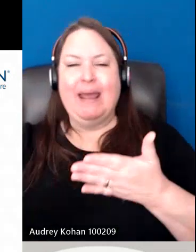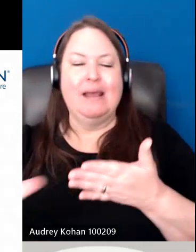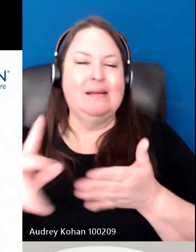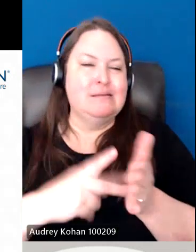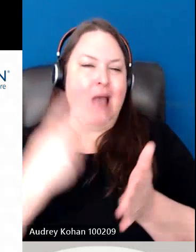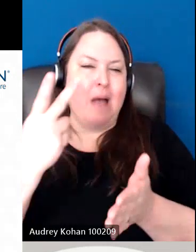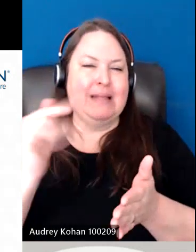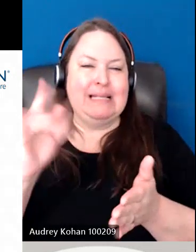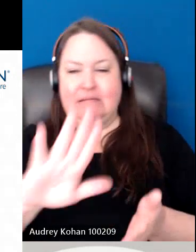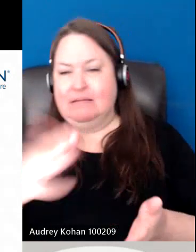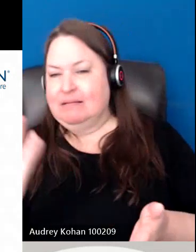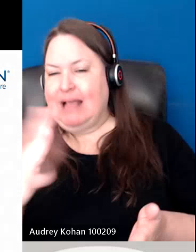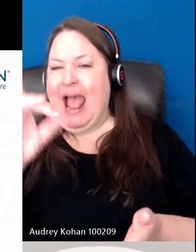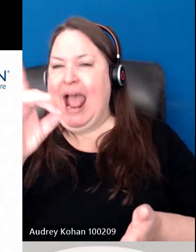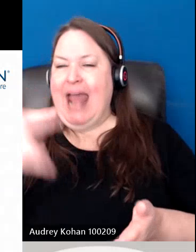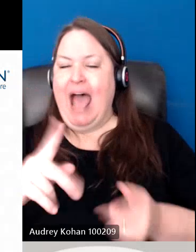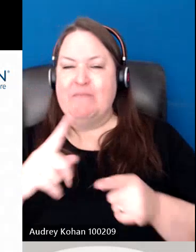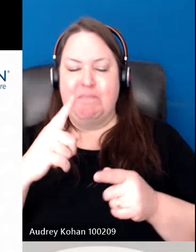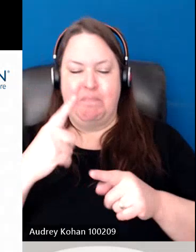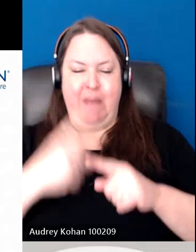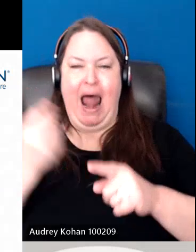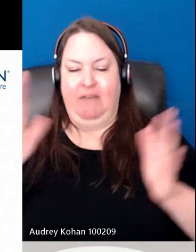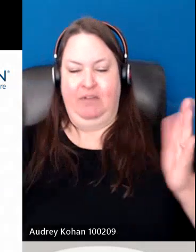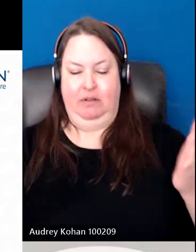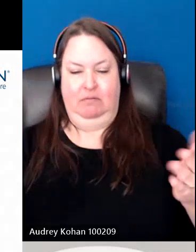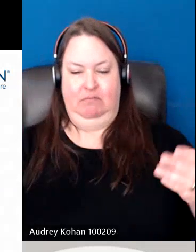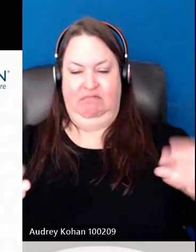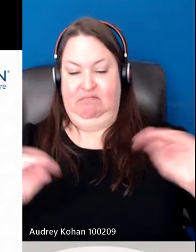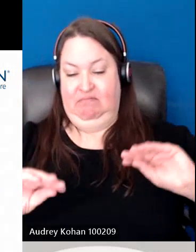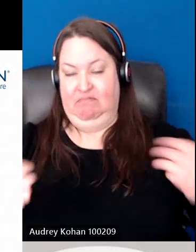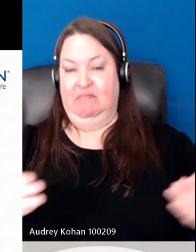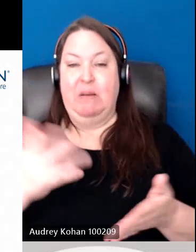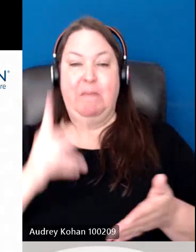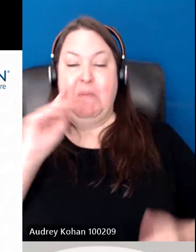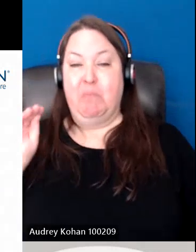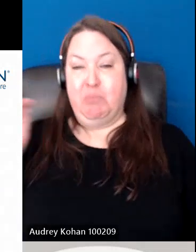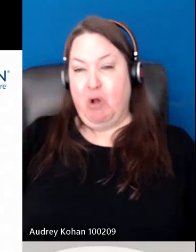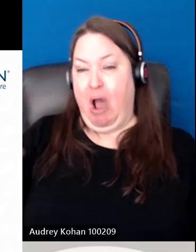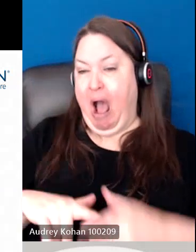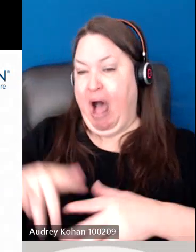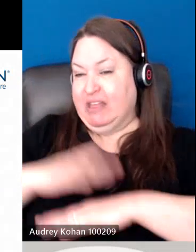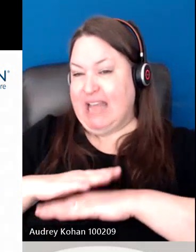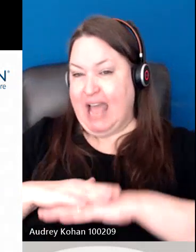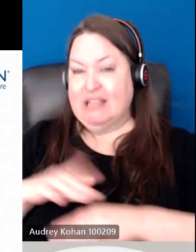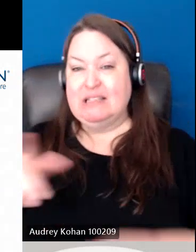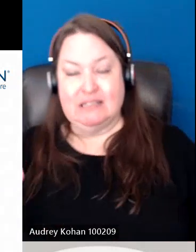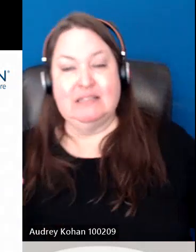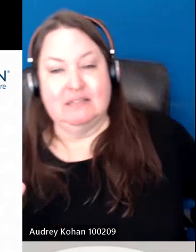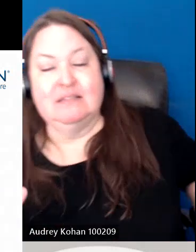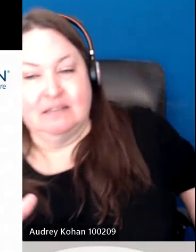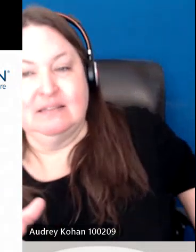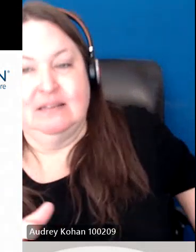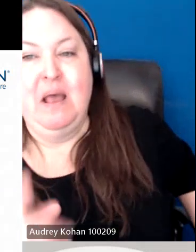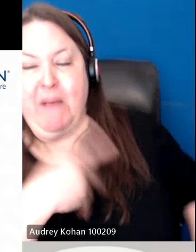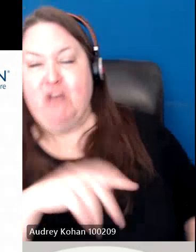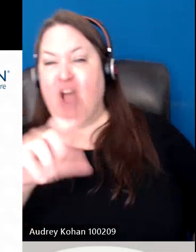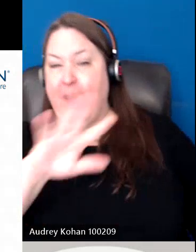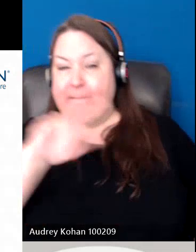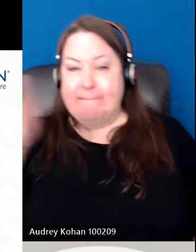1 12 by 11 and some people put it right at the desk uh so that patients can point to it um we